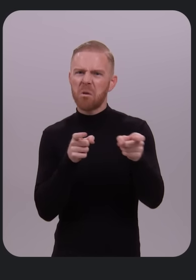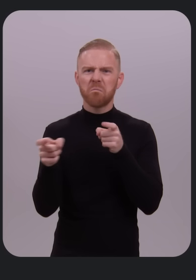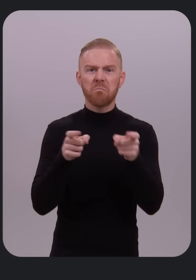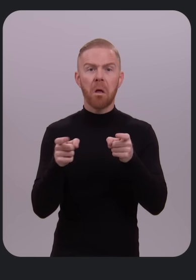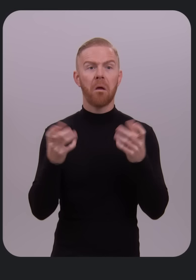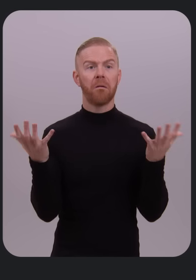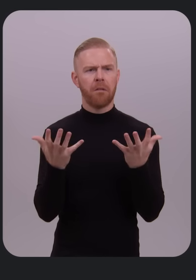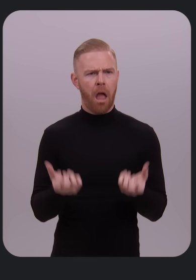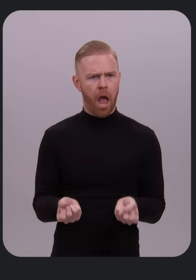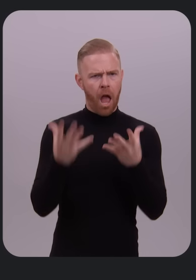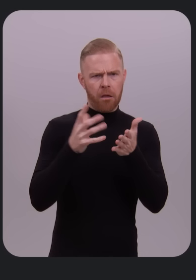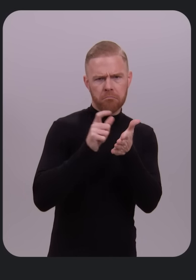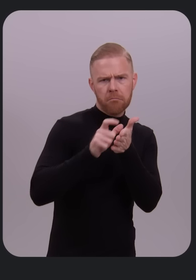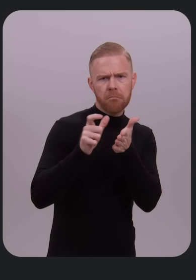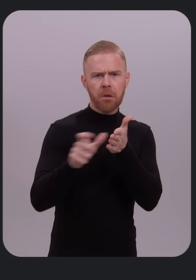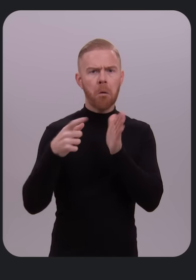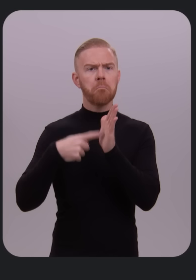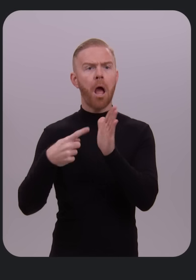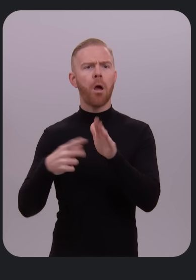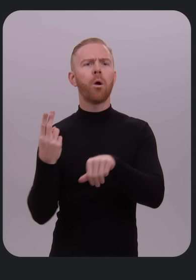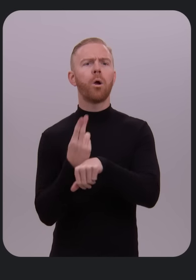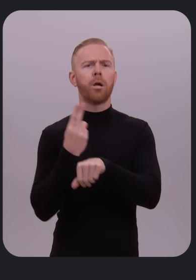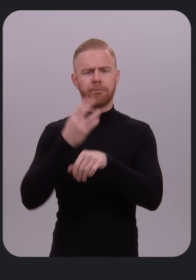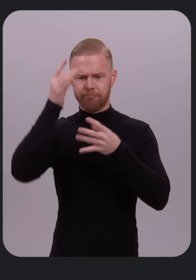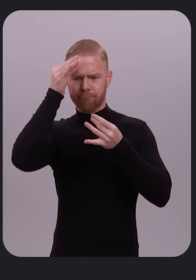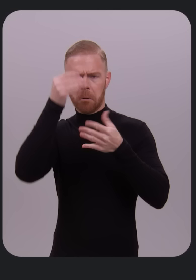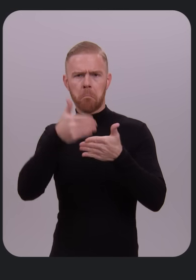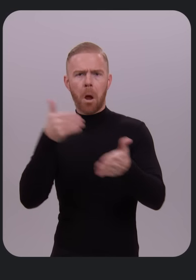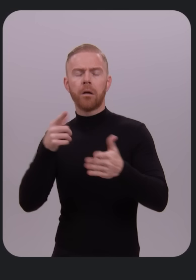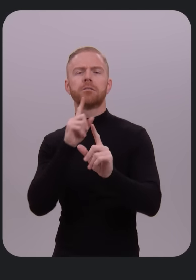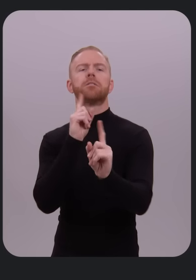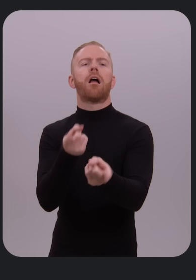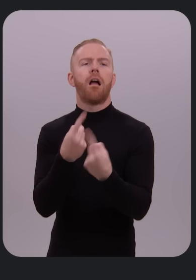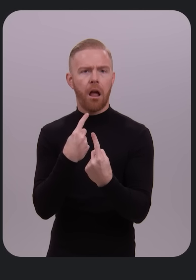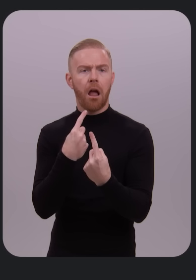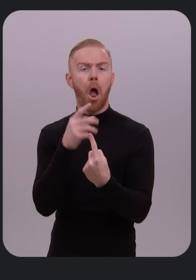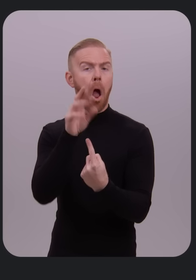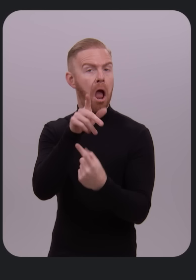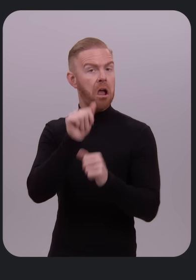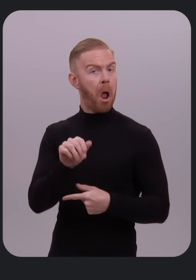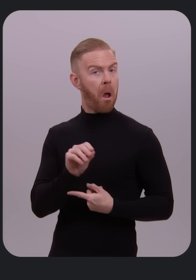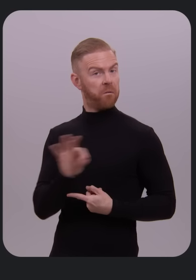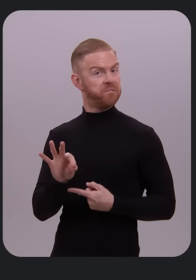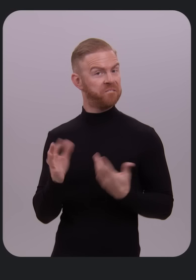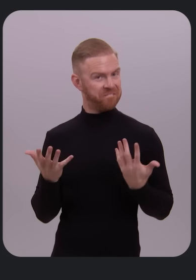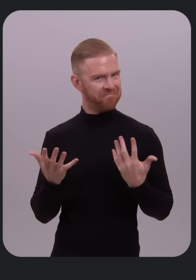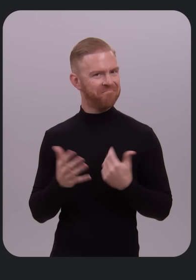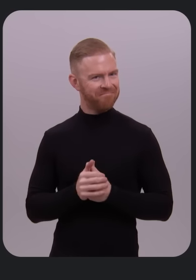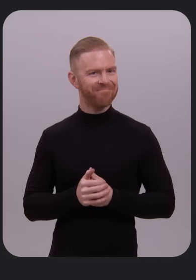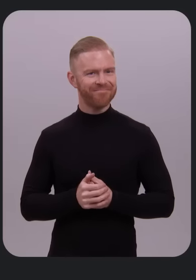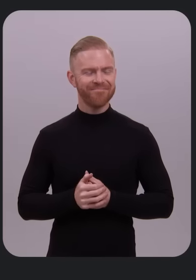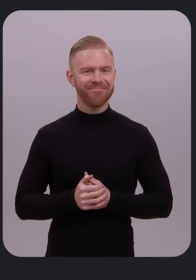the model uses to think before it responds, or you can simply turn it off.